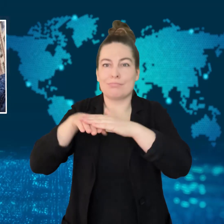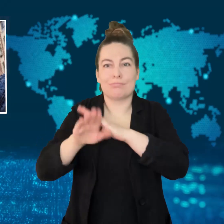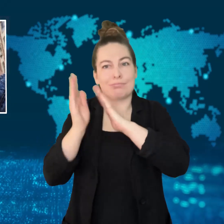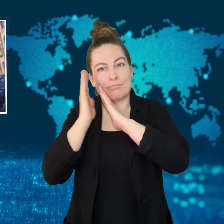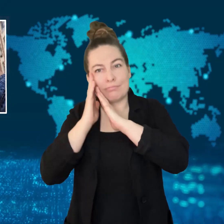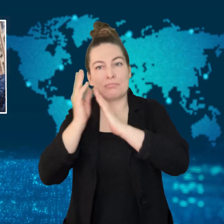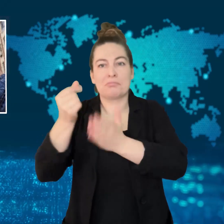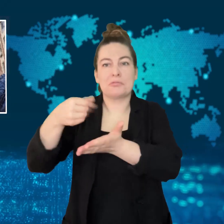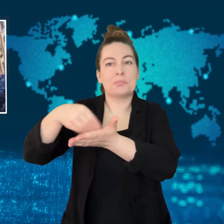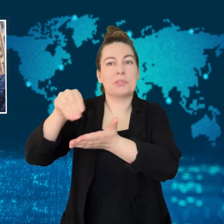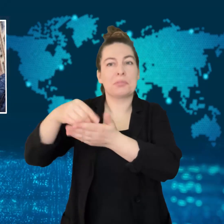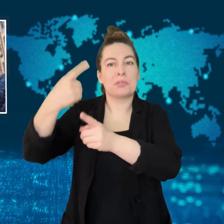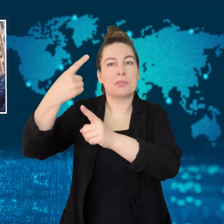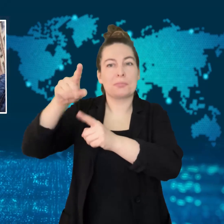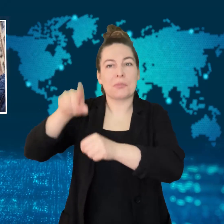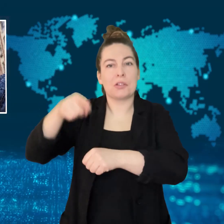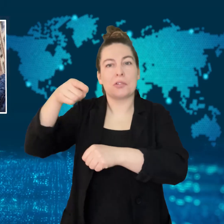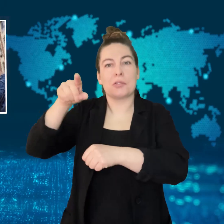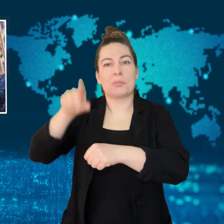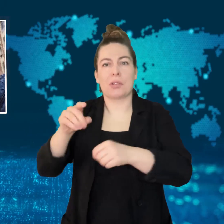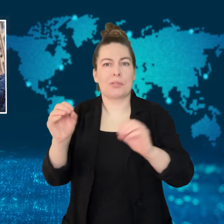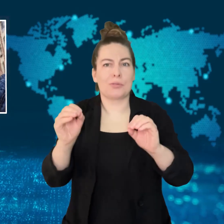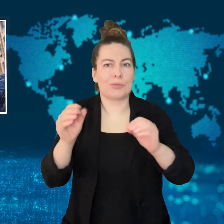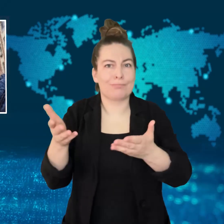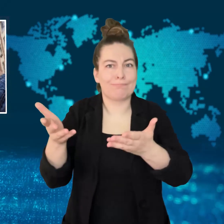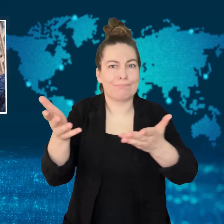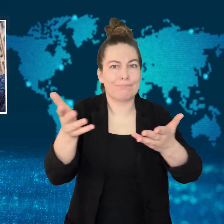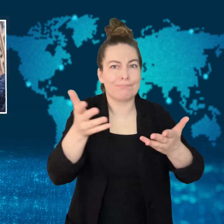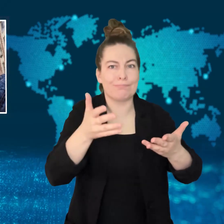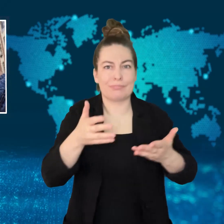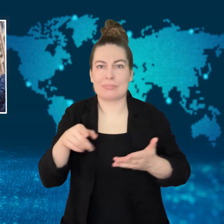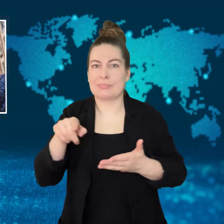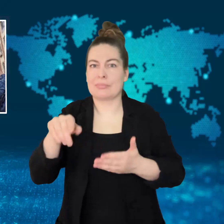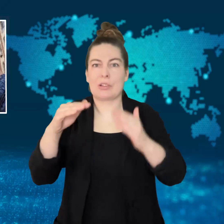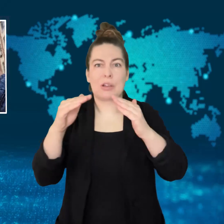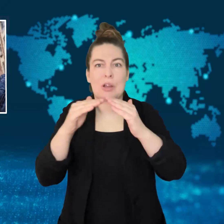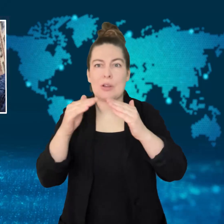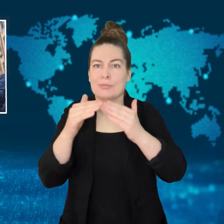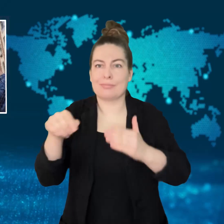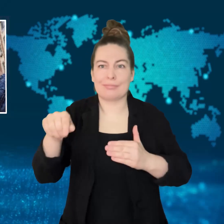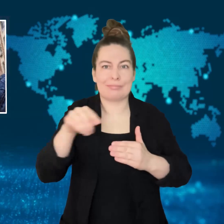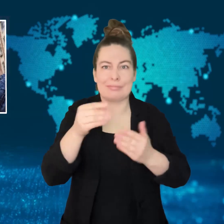Spain has a tradition of home ownership,